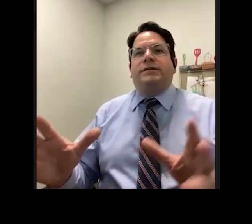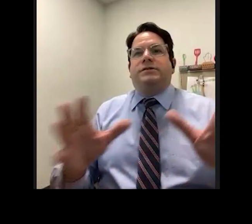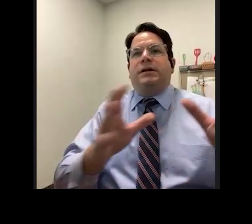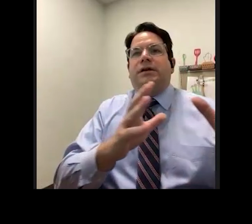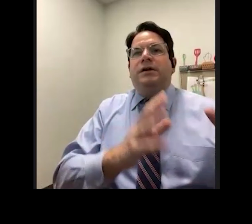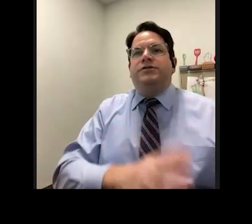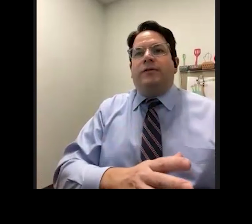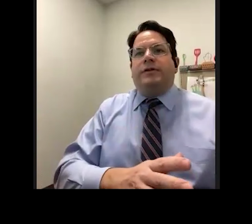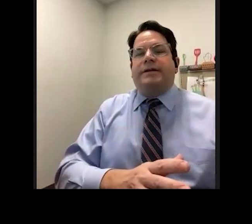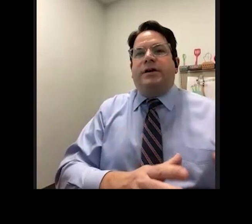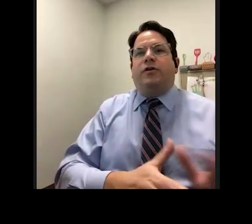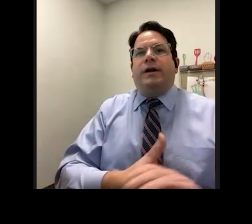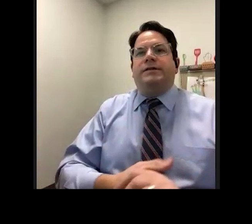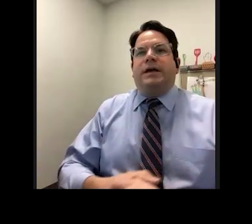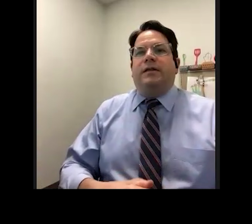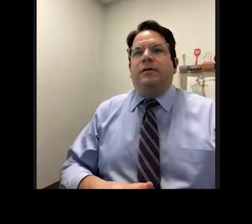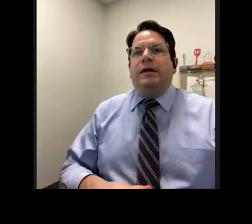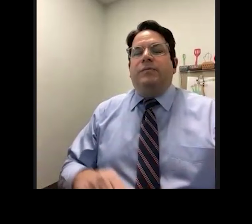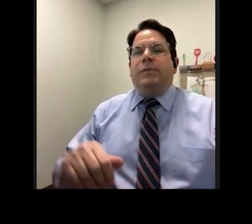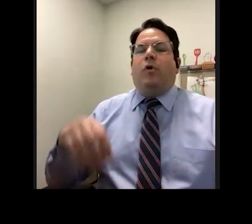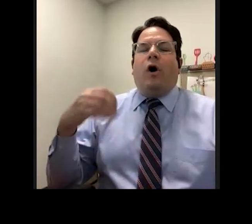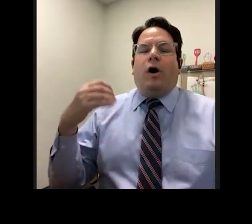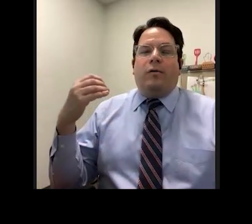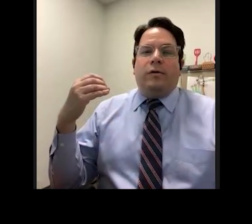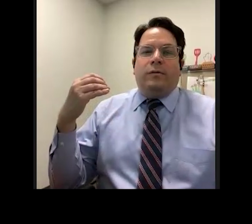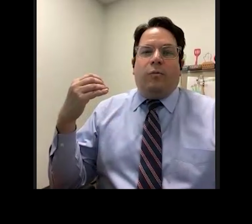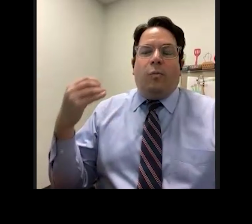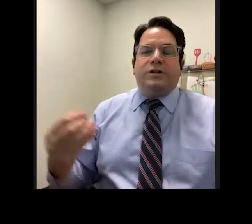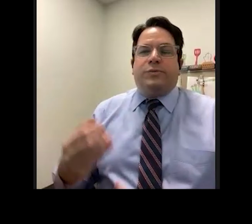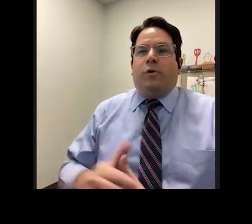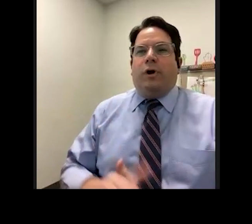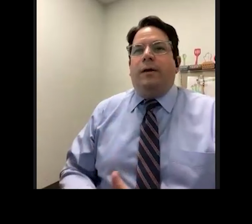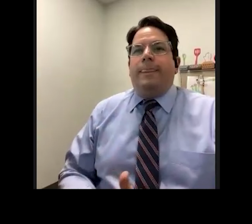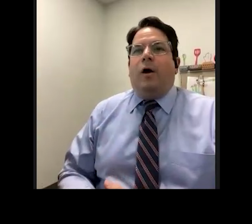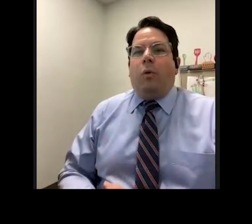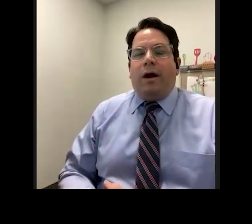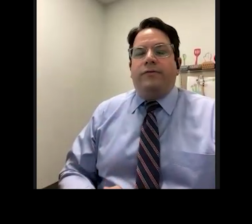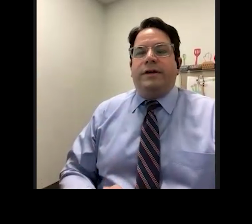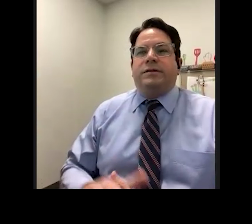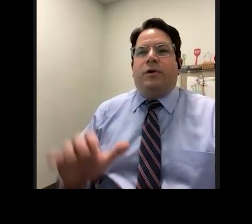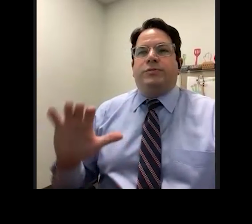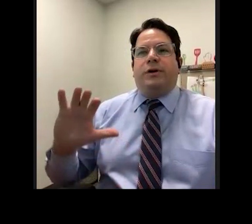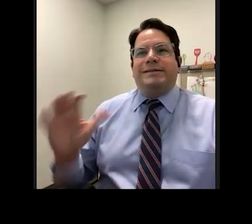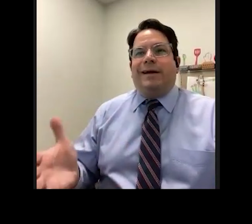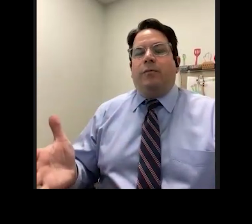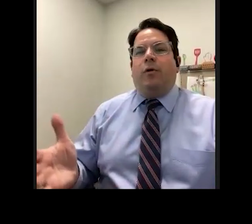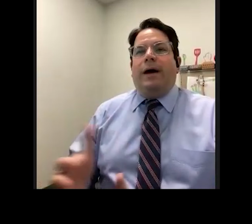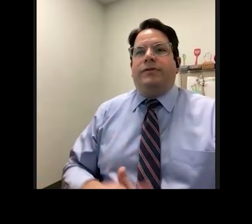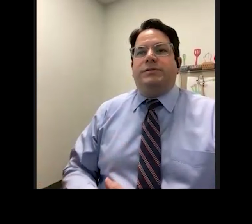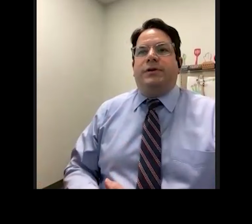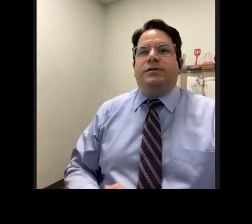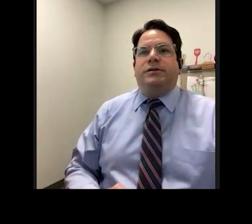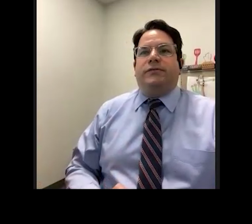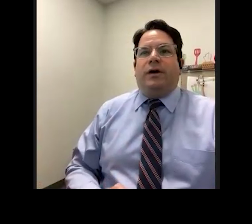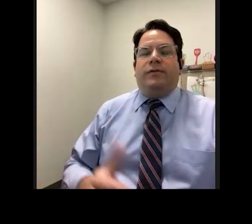their taxes to get child tax care credits, people are much more aware of this and much more excitable about this because